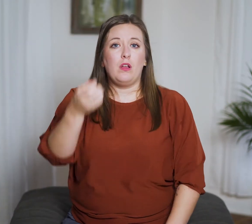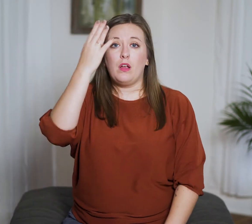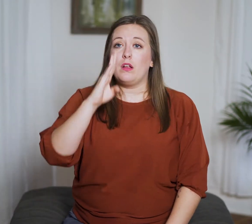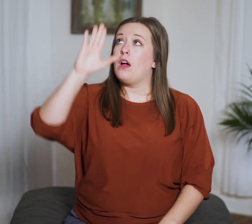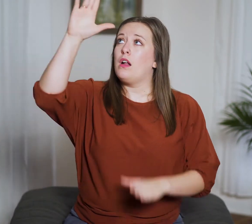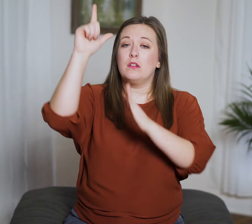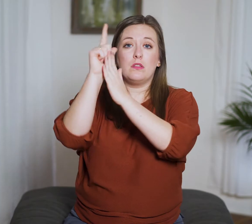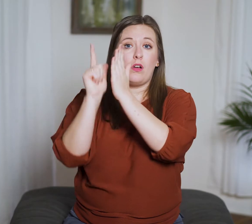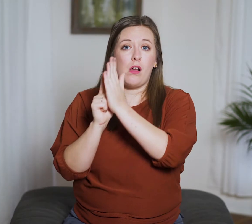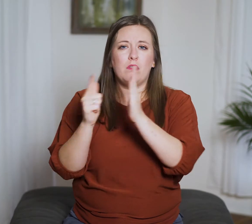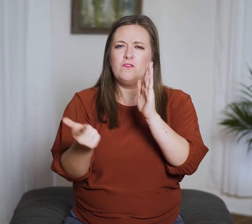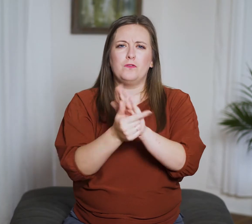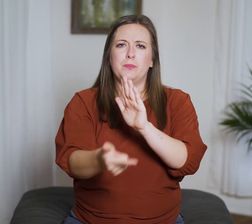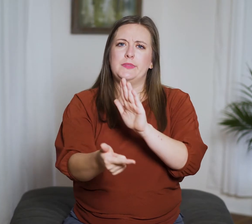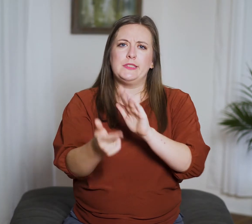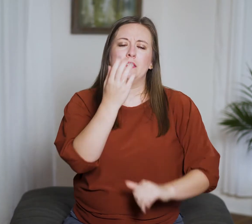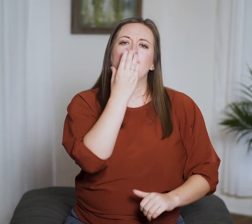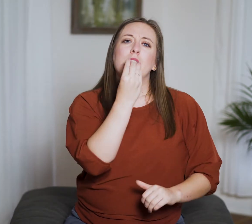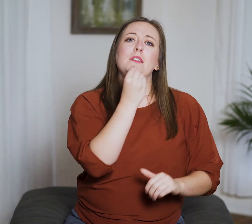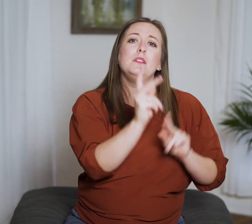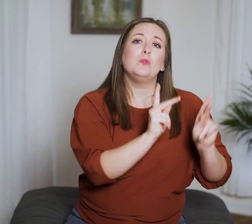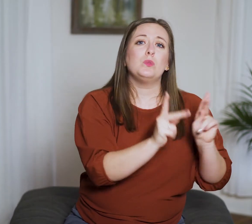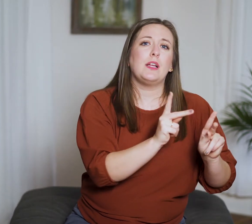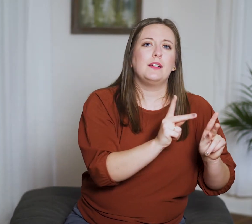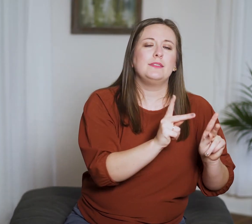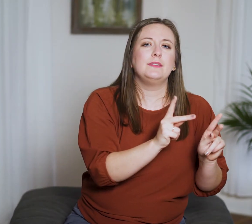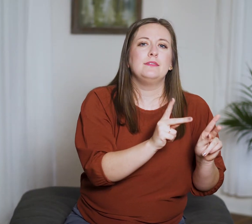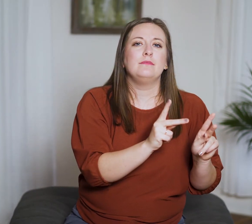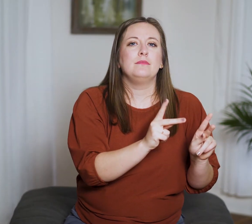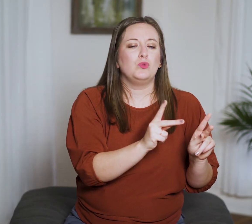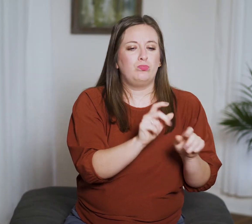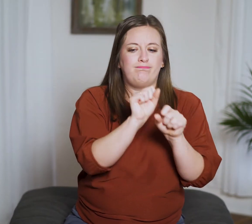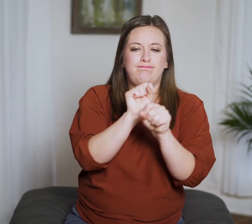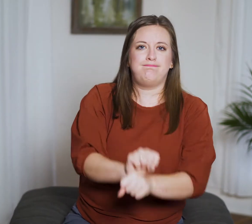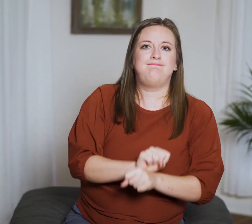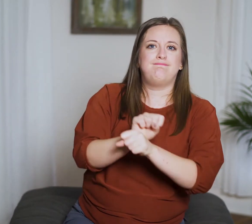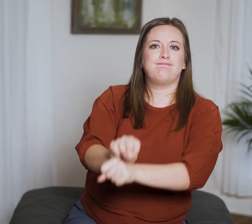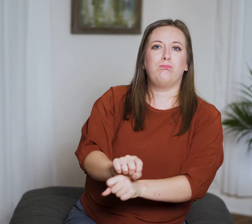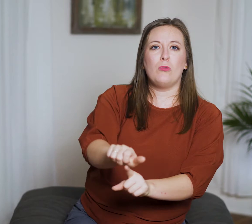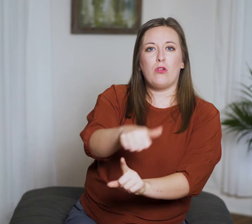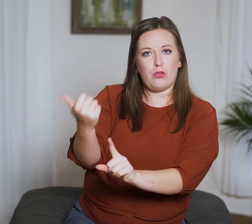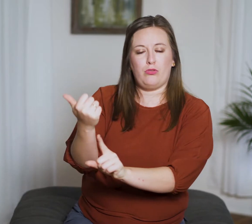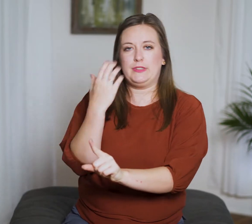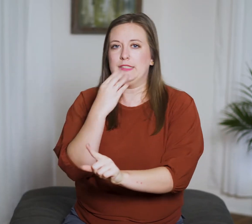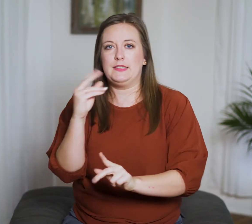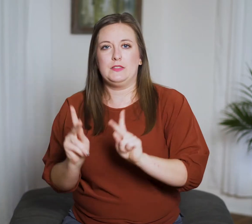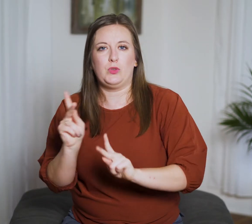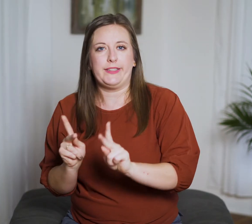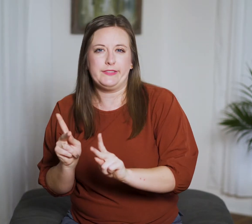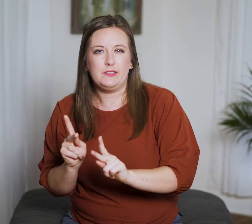God’s law forbids the Israelites to enslave other Israelites,